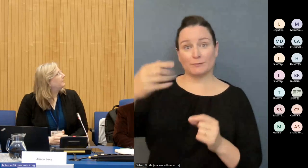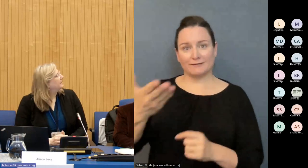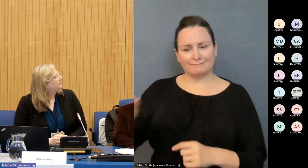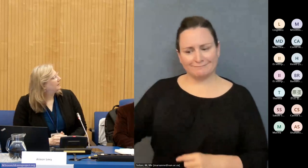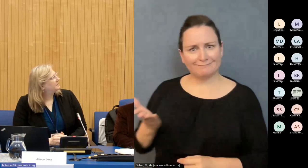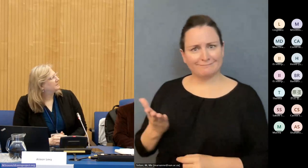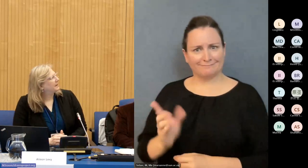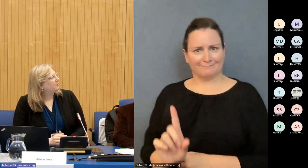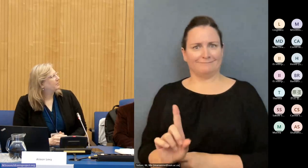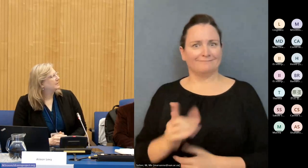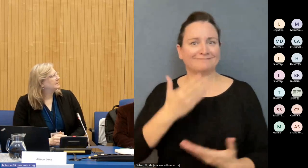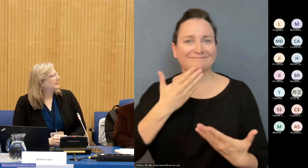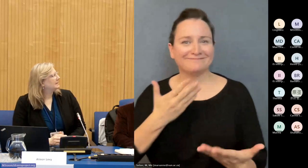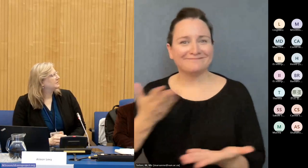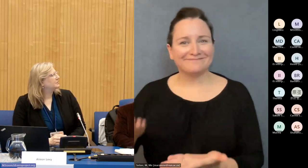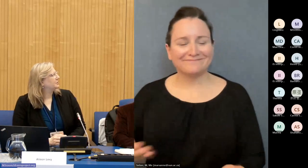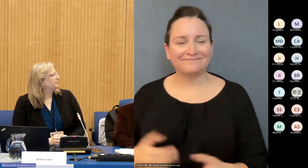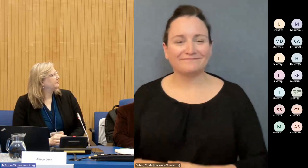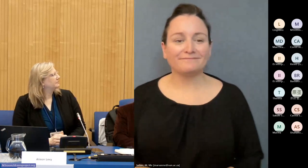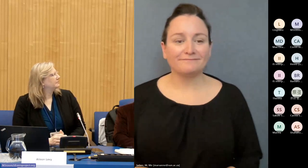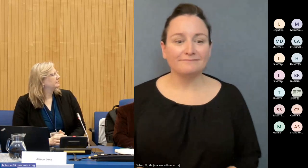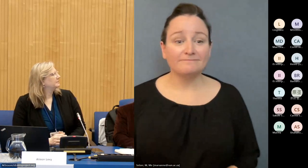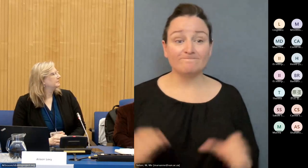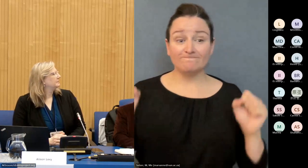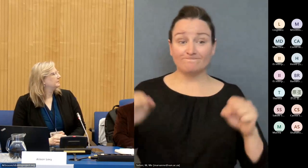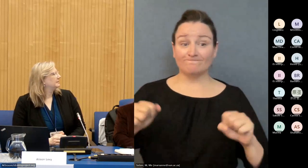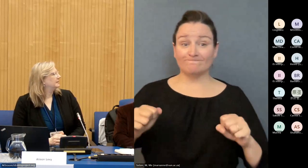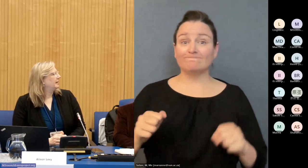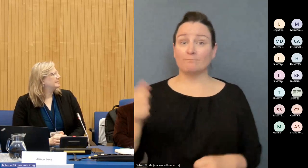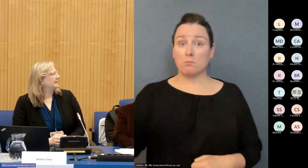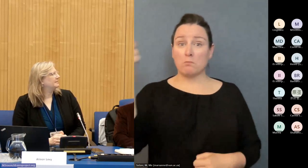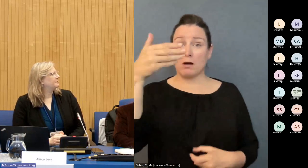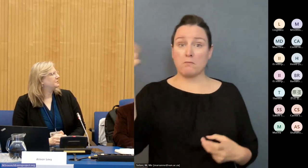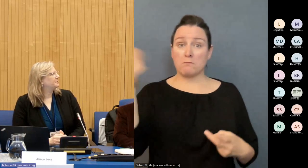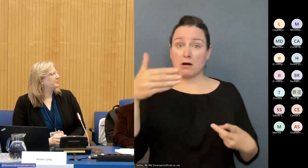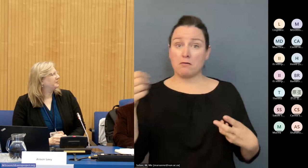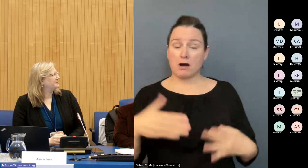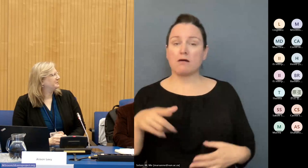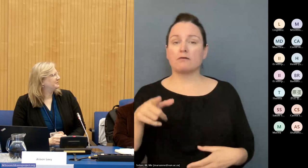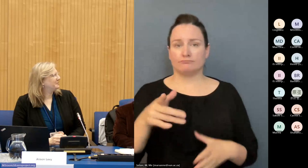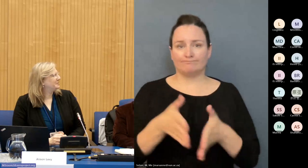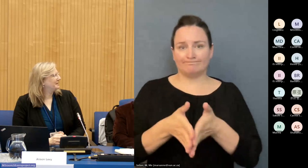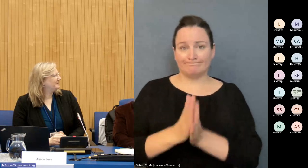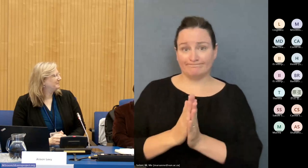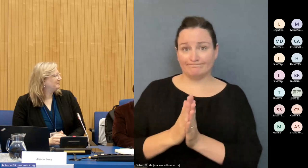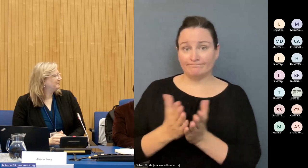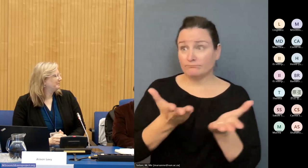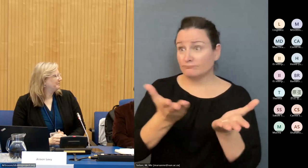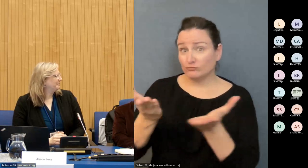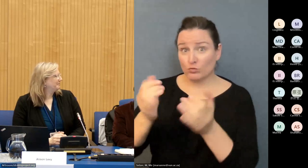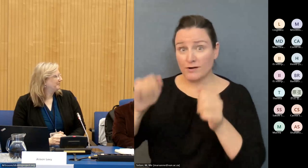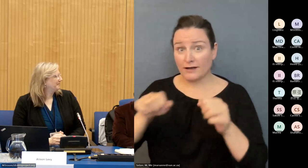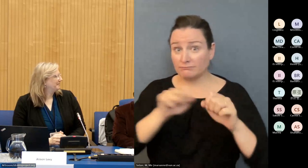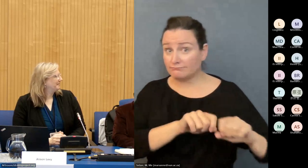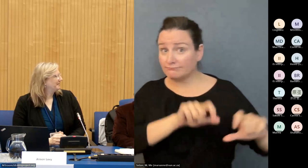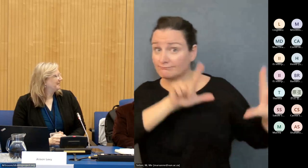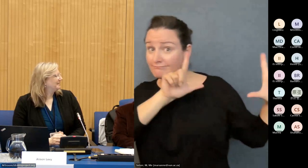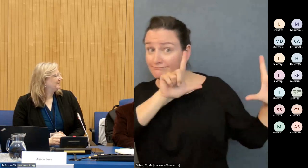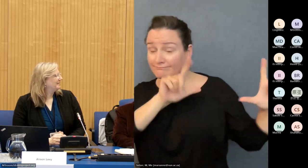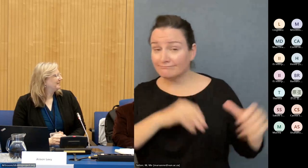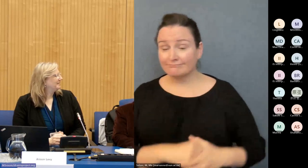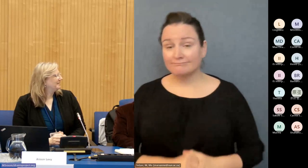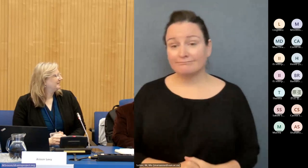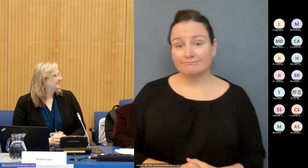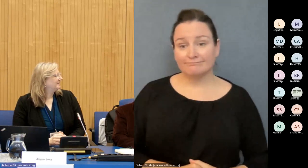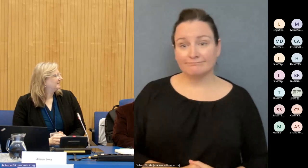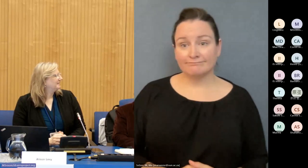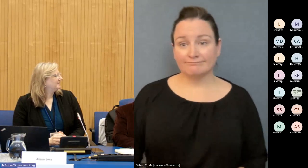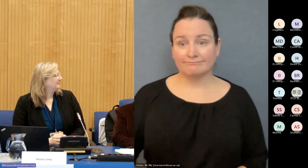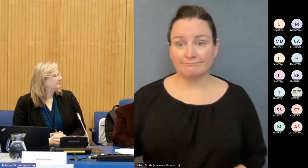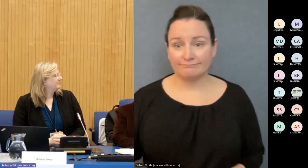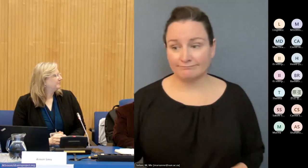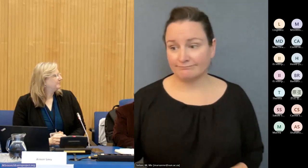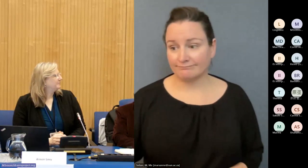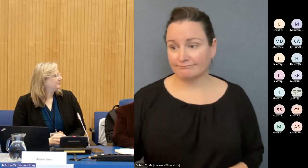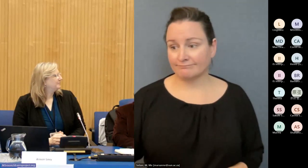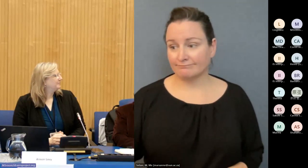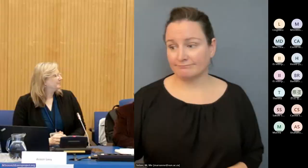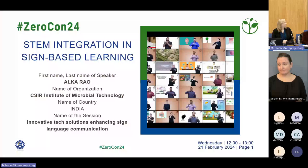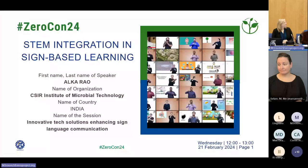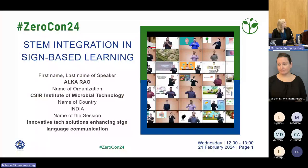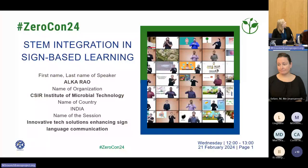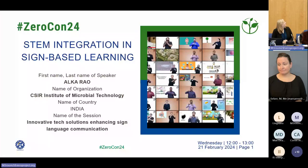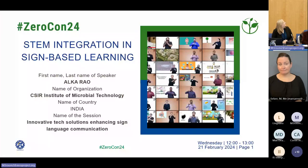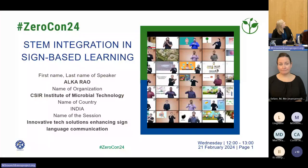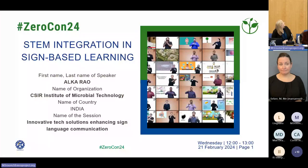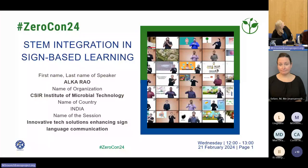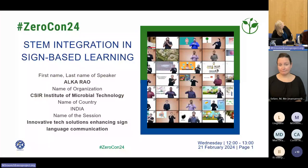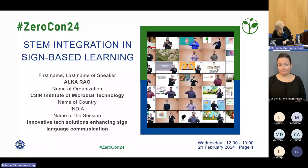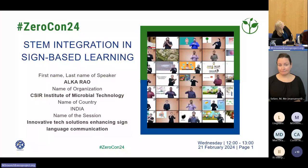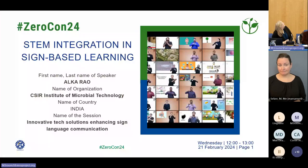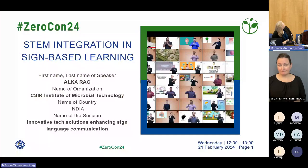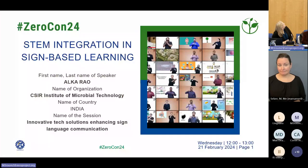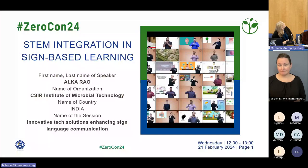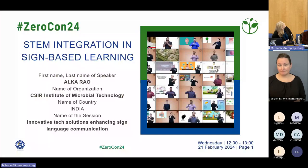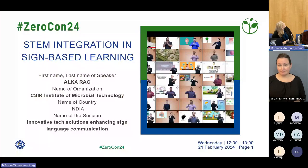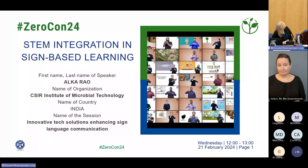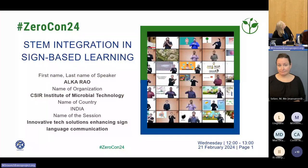I believe we have some PowerPoint slides to show, asking for support to project them. First up,